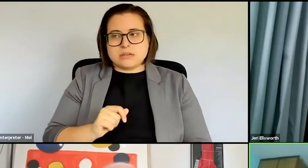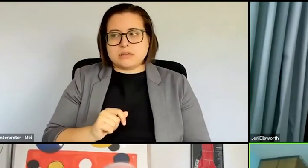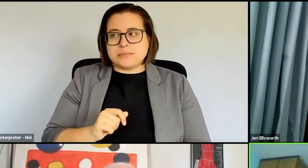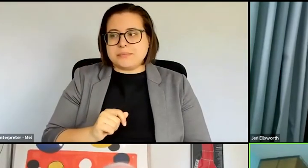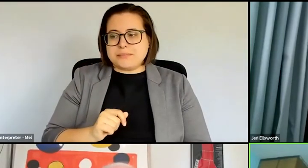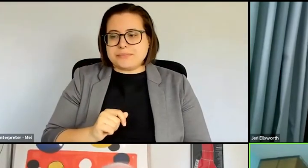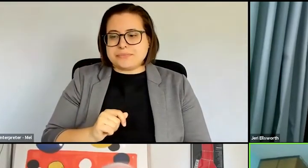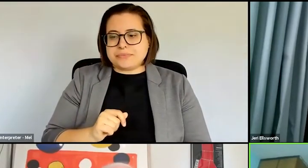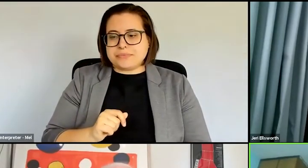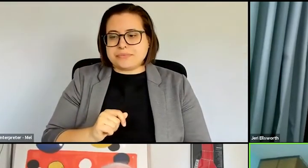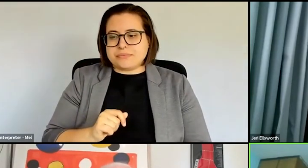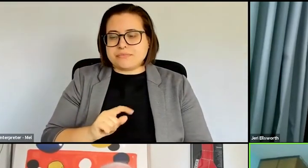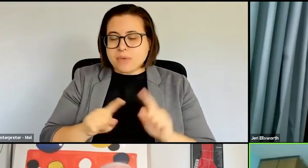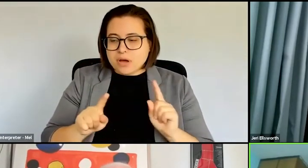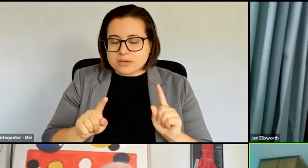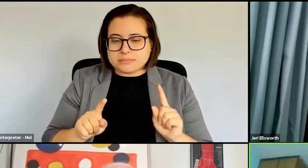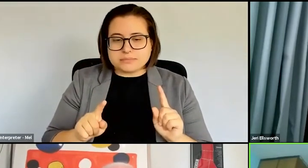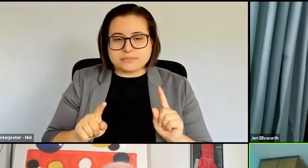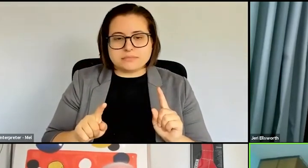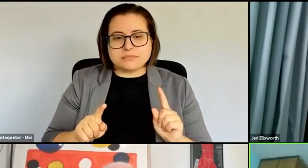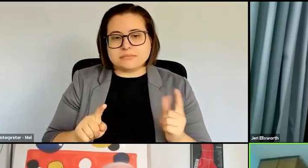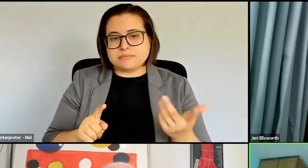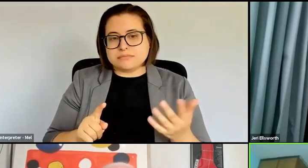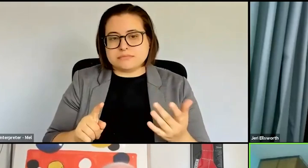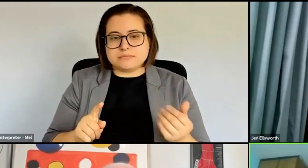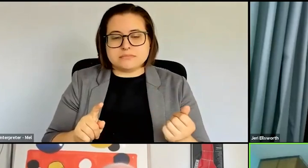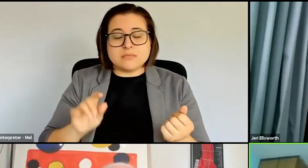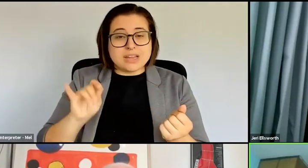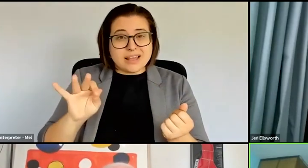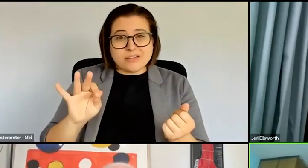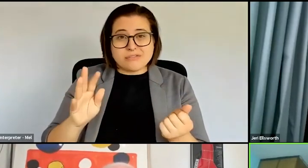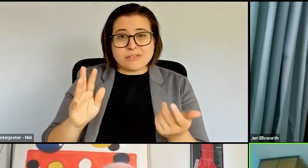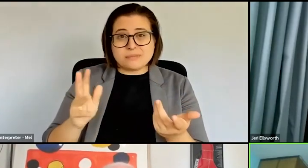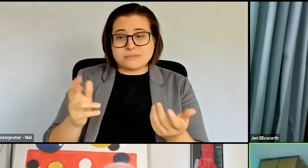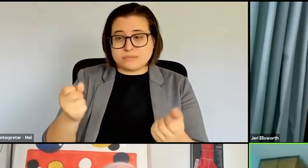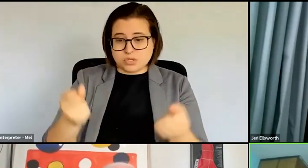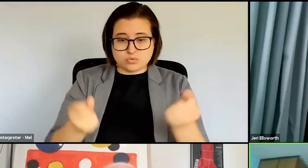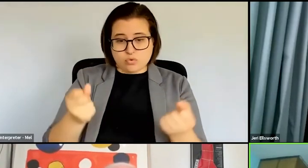something fantastic with the self-driving cars if they just pack the cars tightly and let us have